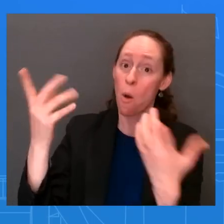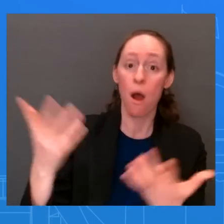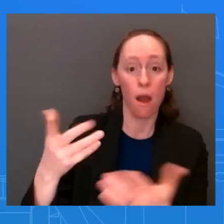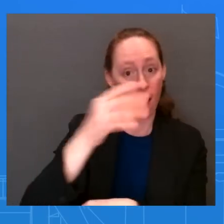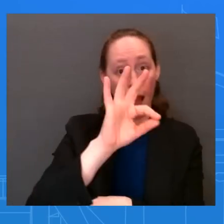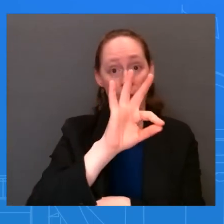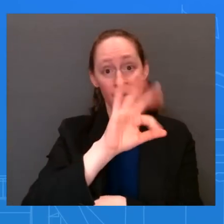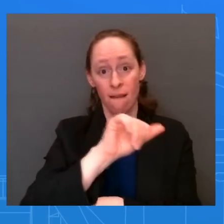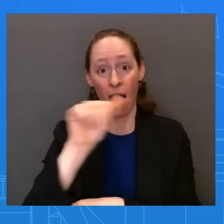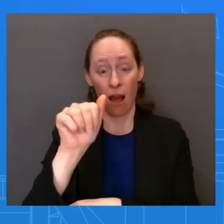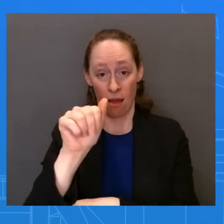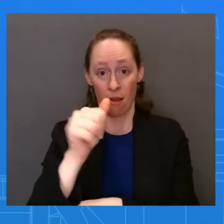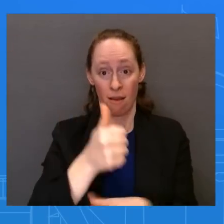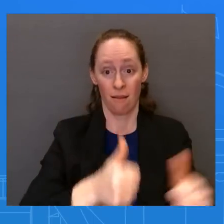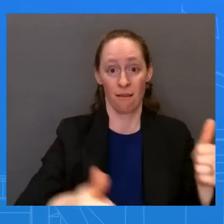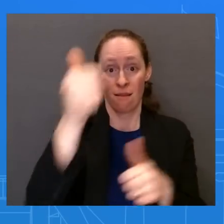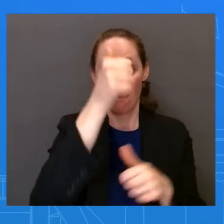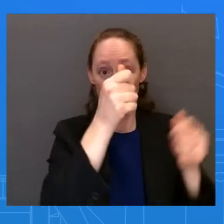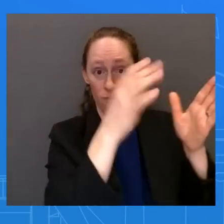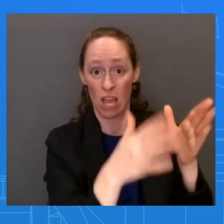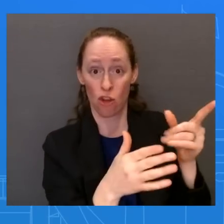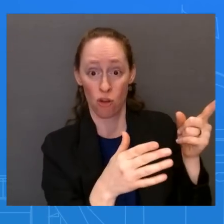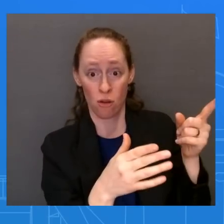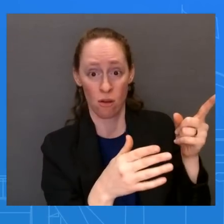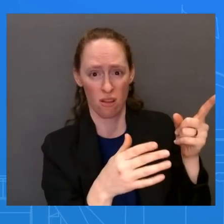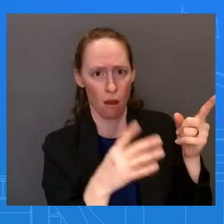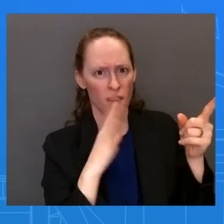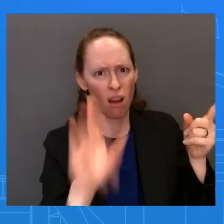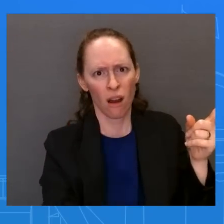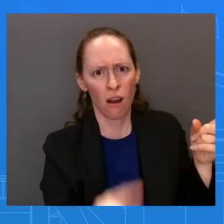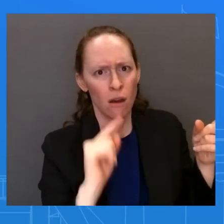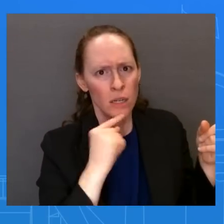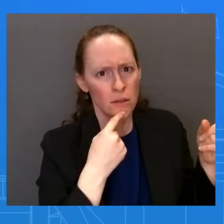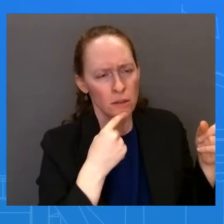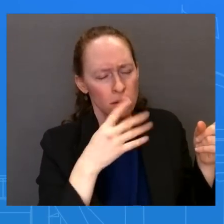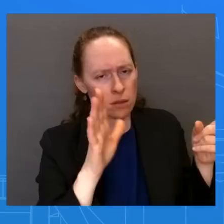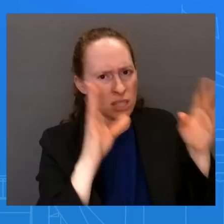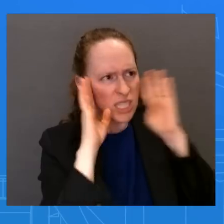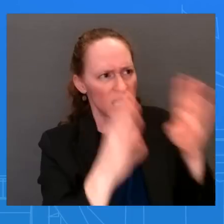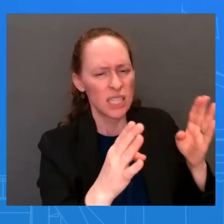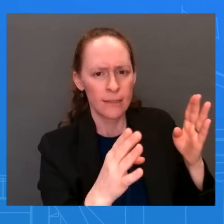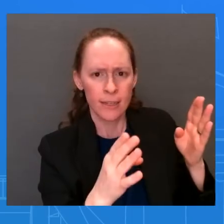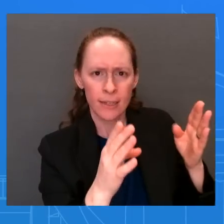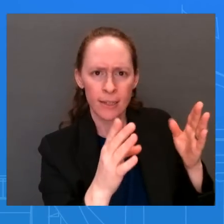Are there -- and I understand that's a priority for the President as well. Do you have any other priority nominations